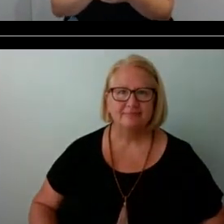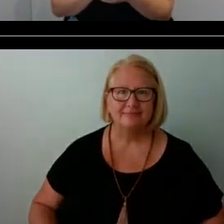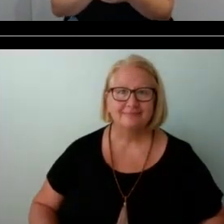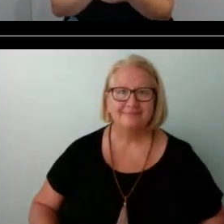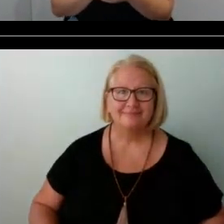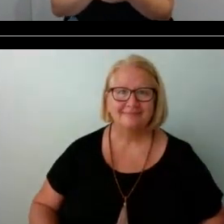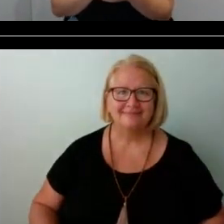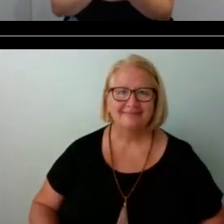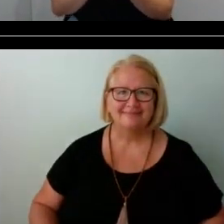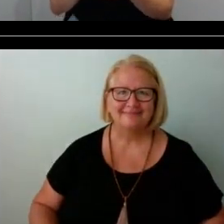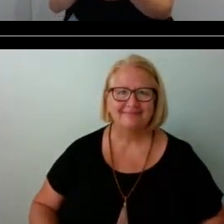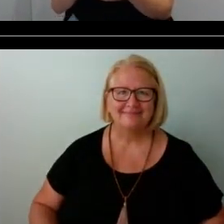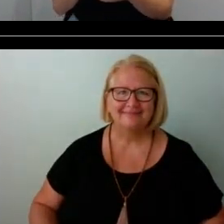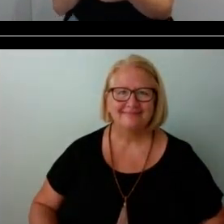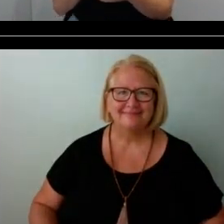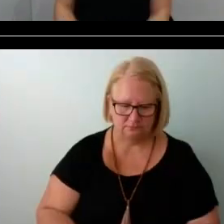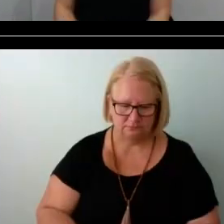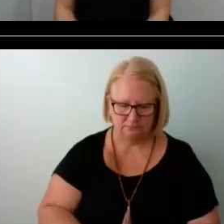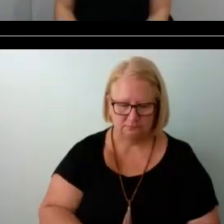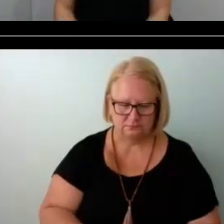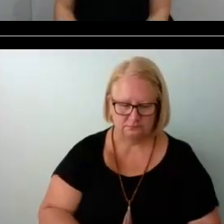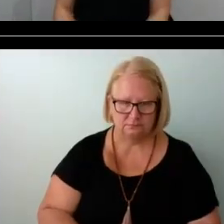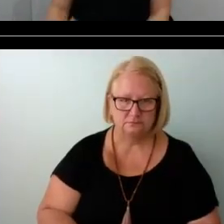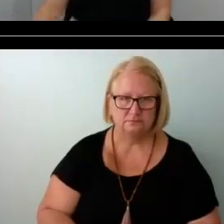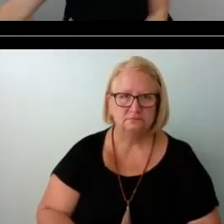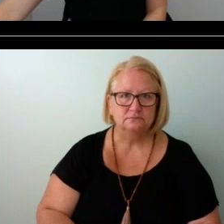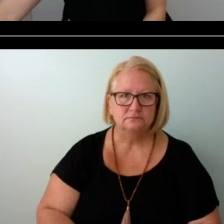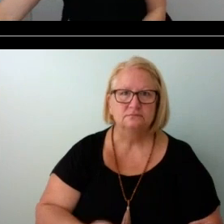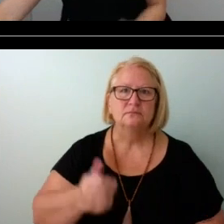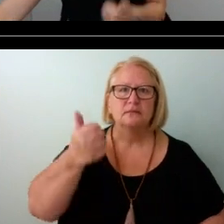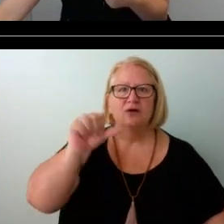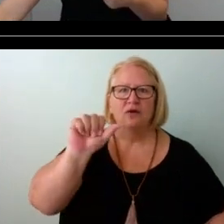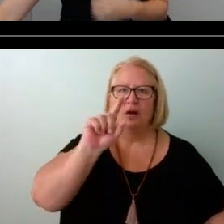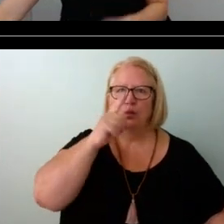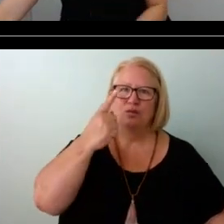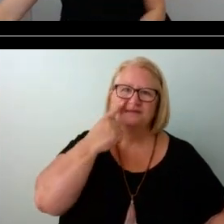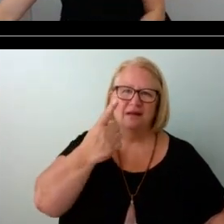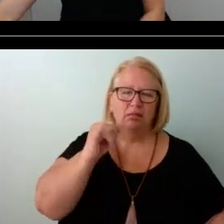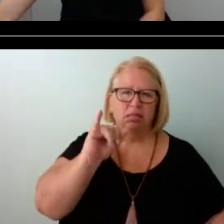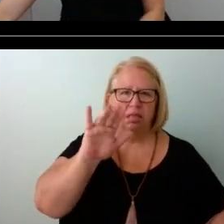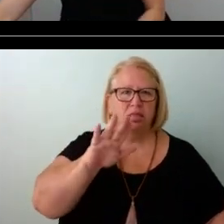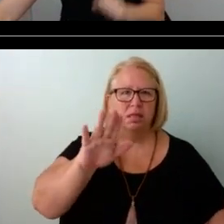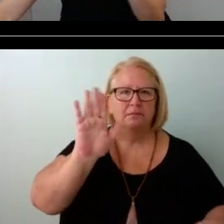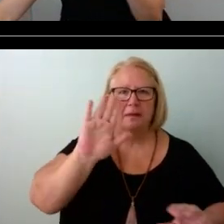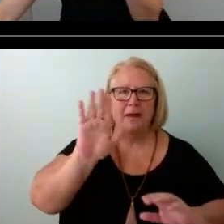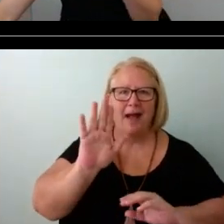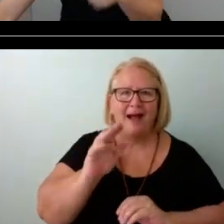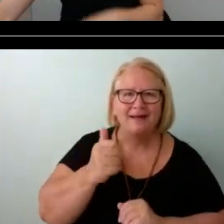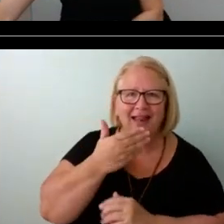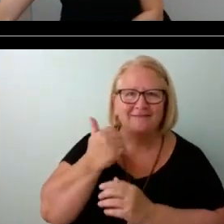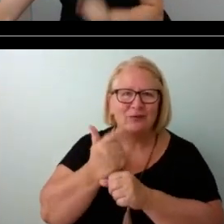please do download the handout. Where's our poll gone? We'll read it out, that's okay. All right. What we're wanting to ask is -